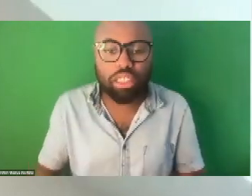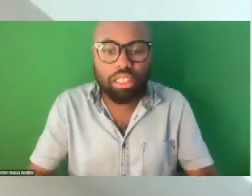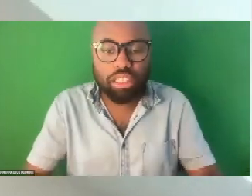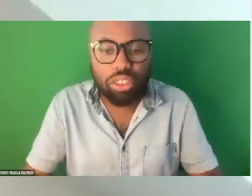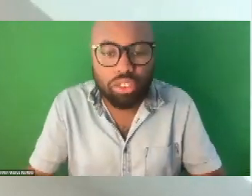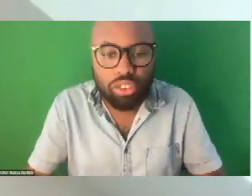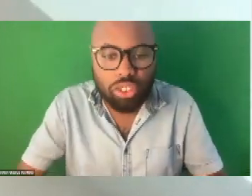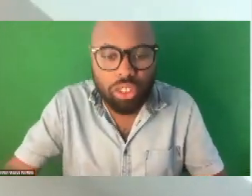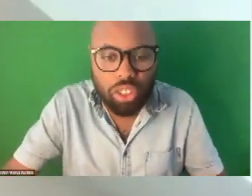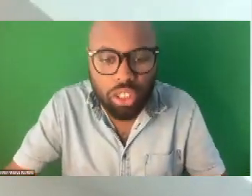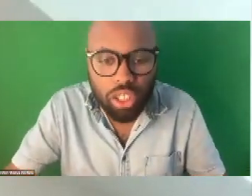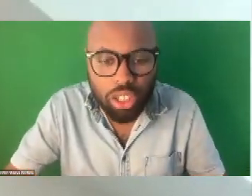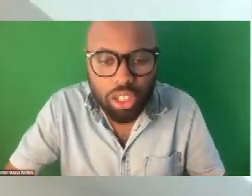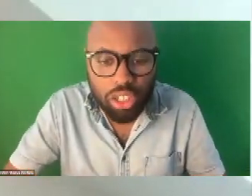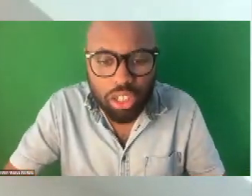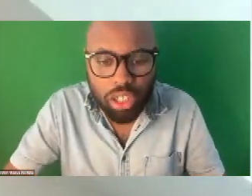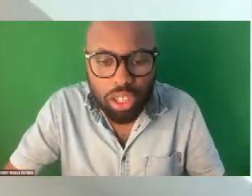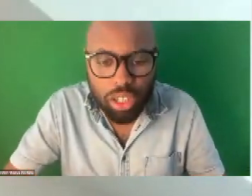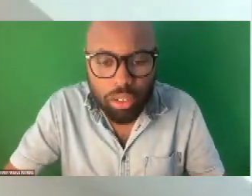HCBS by making it a mandatory